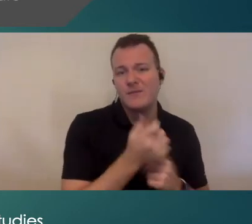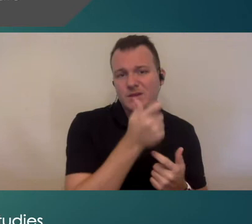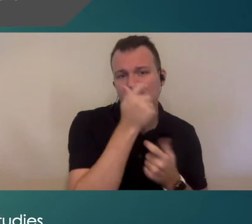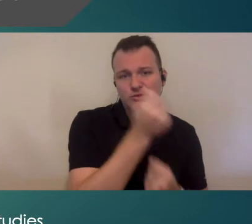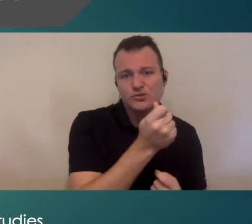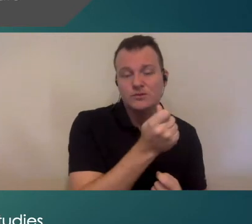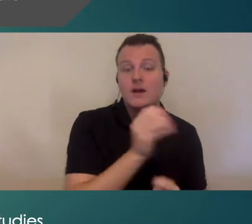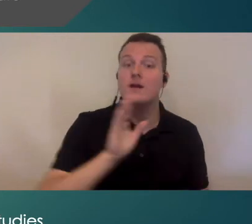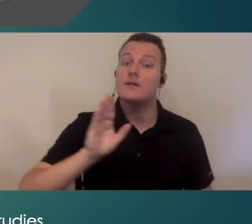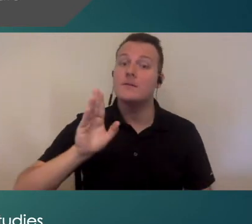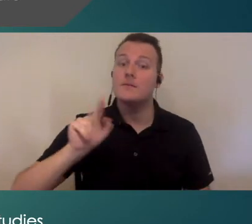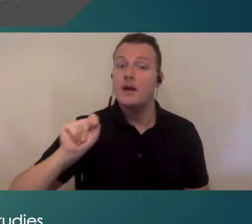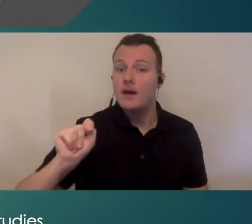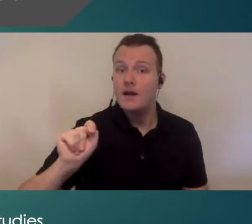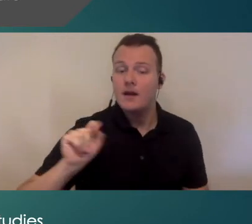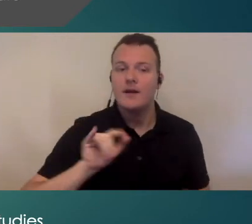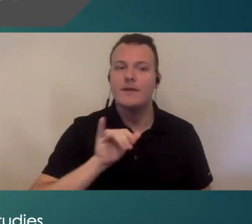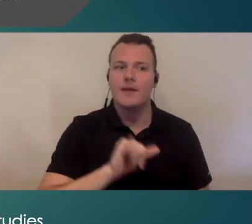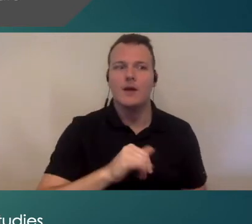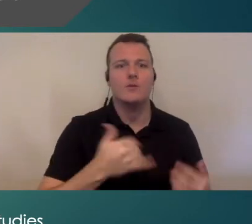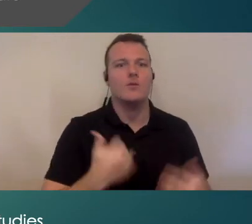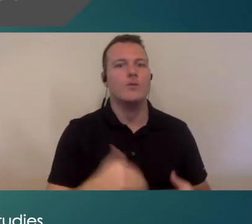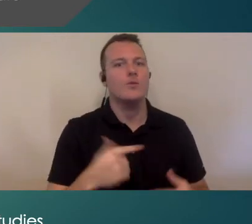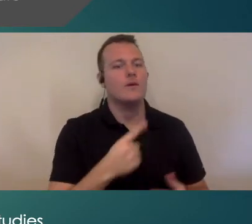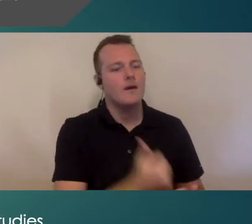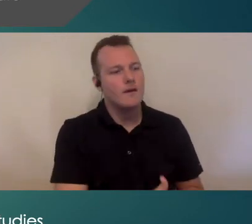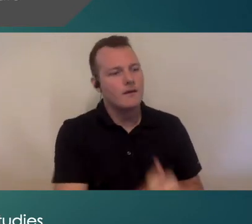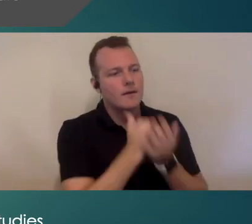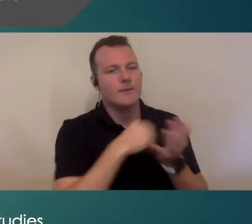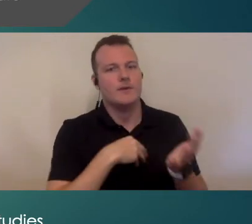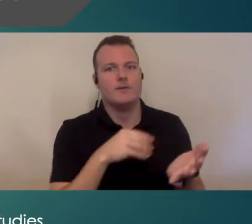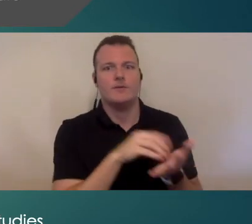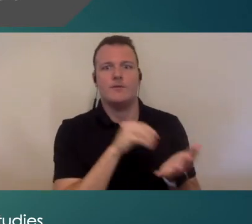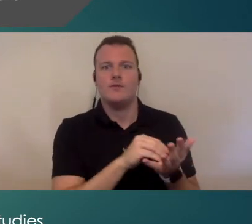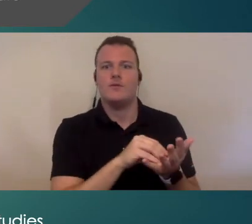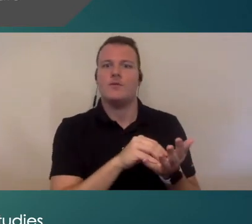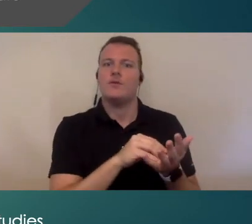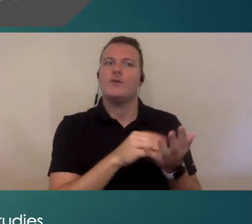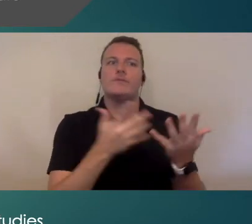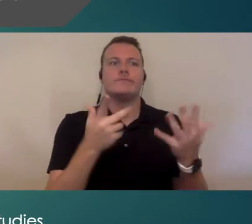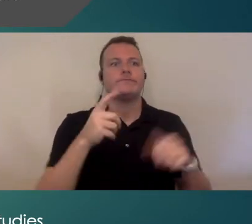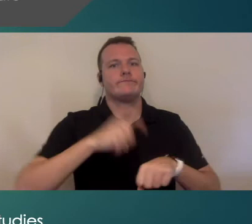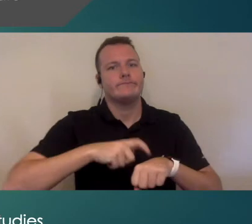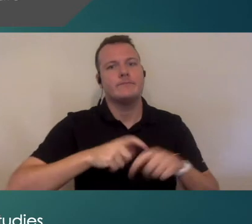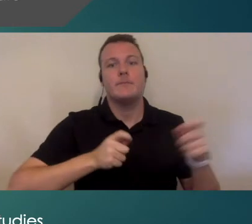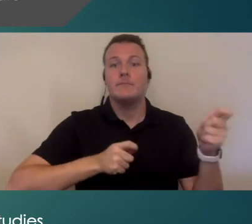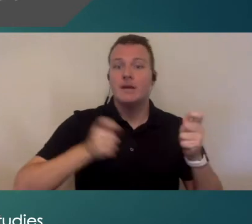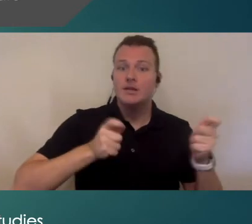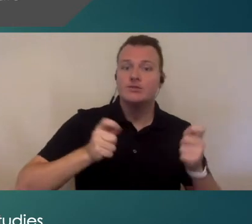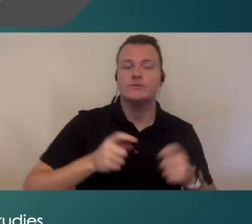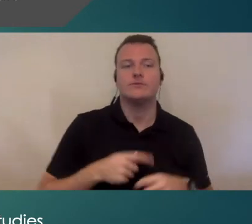I'm interested in, but that really helped me learn how to time manage or get